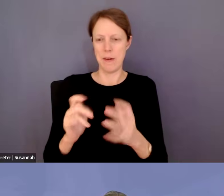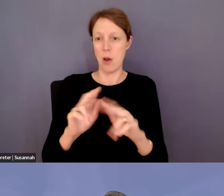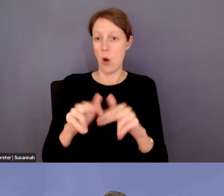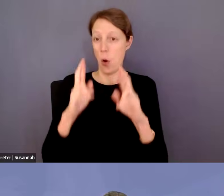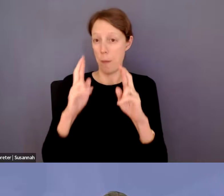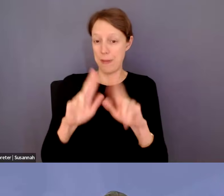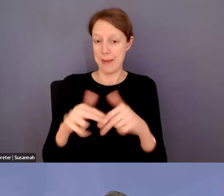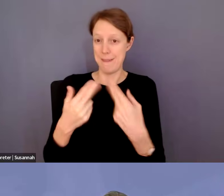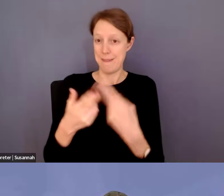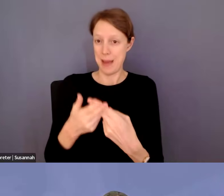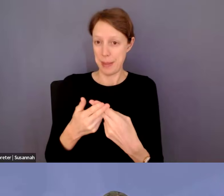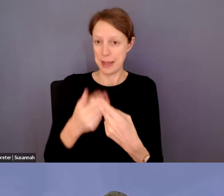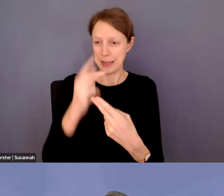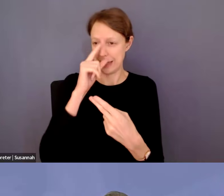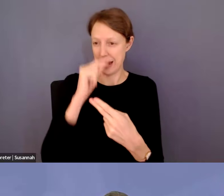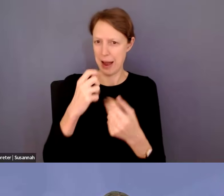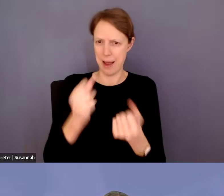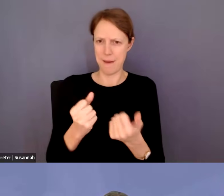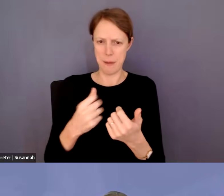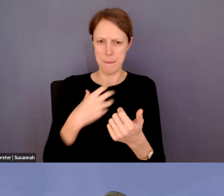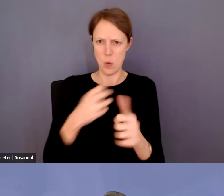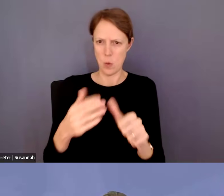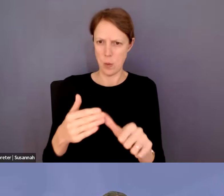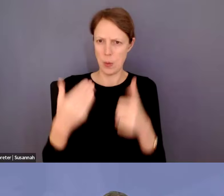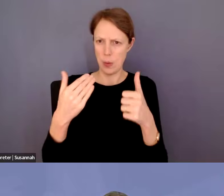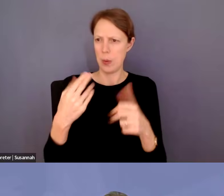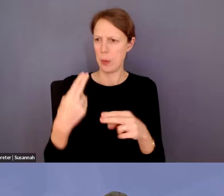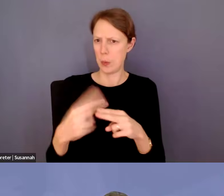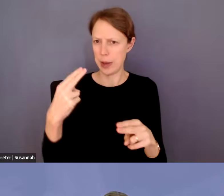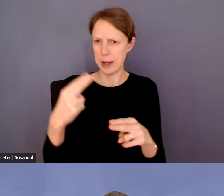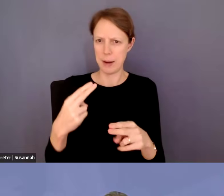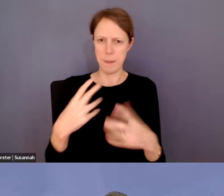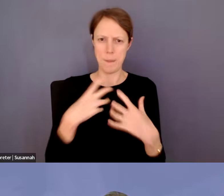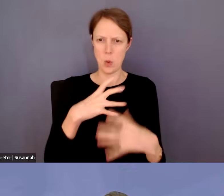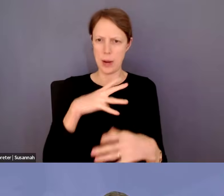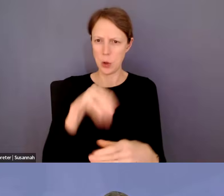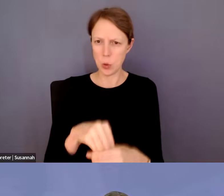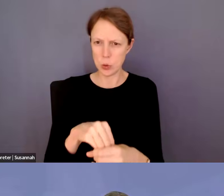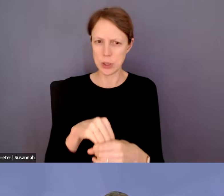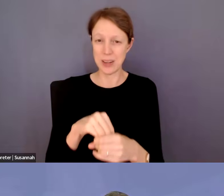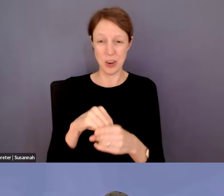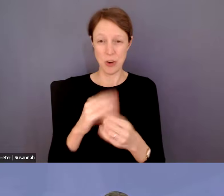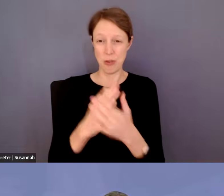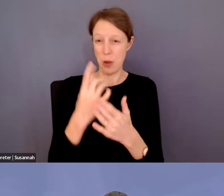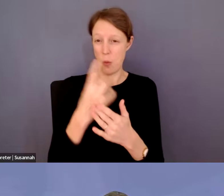world contexts and strengthens inclusion. It's a once-in-a-generation opportunity to build a more